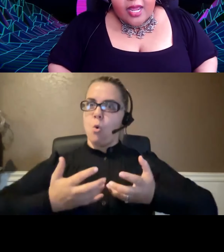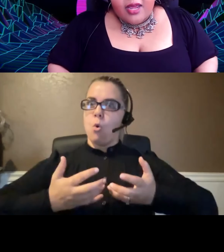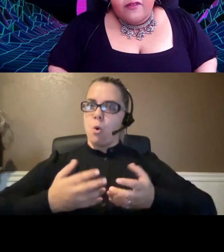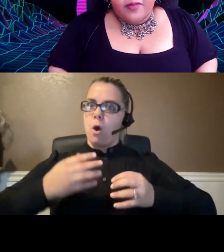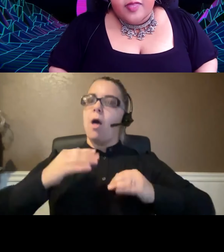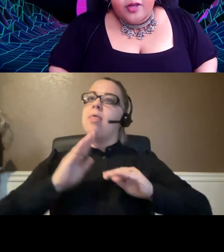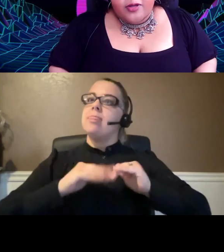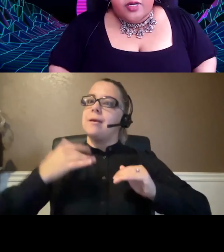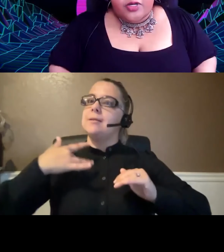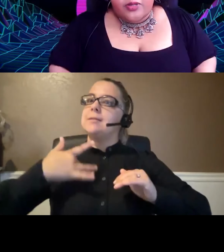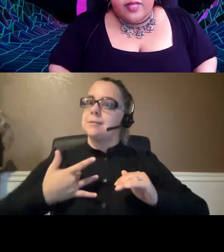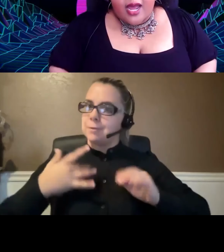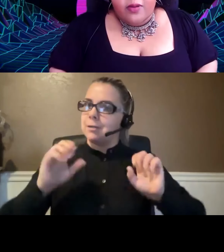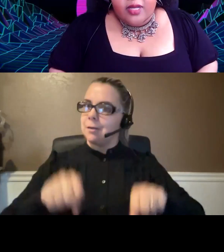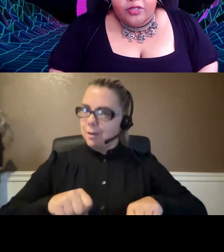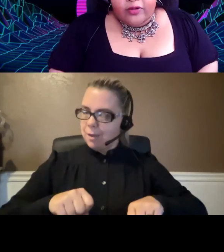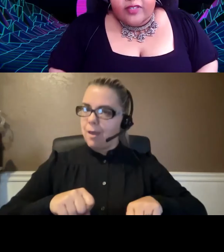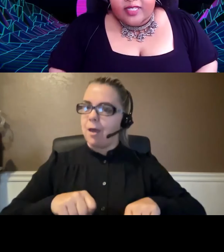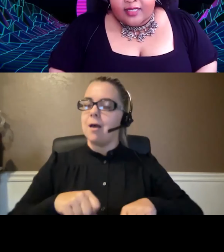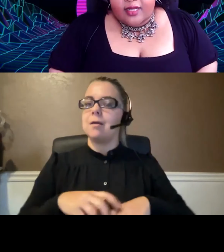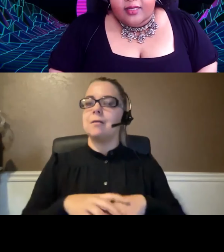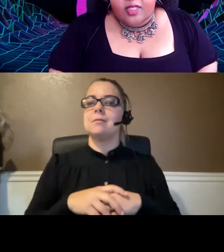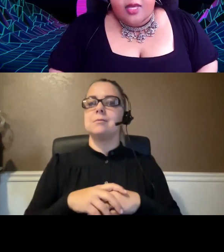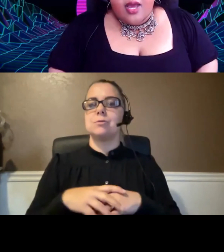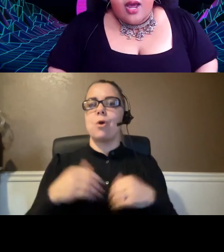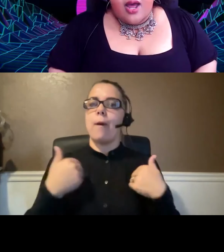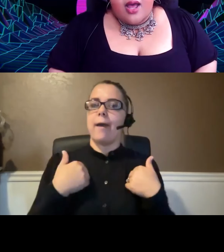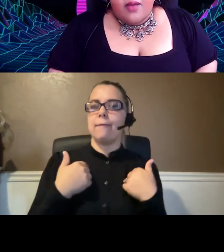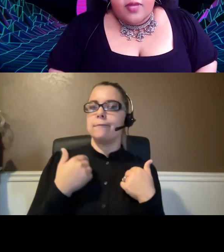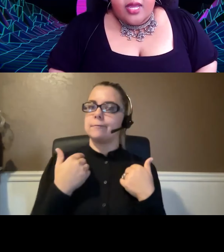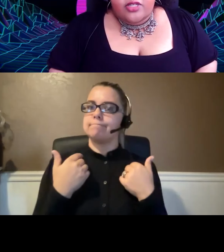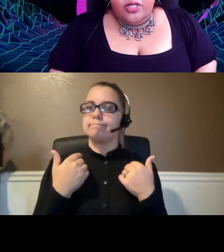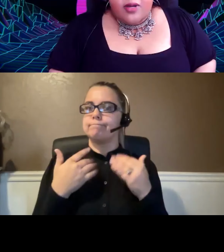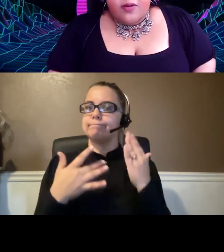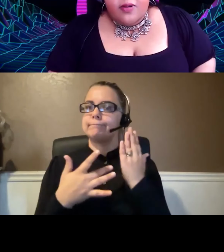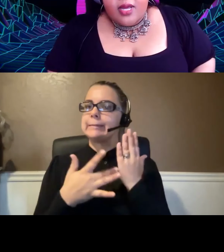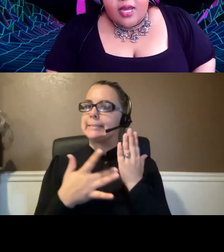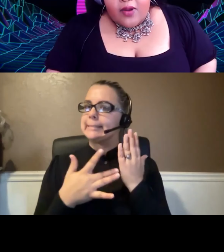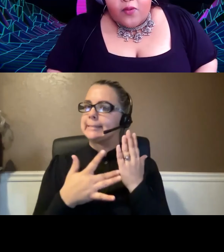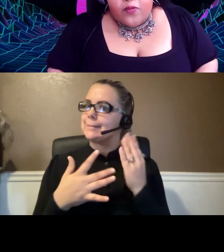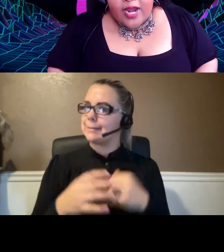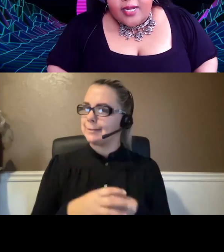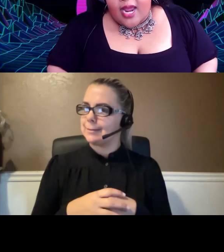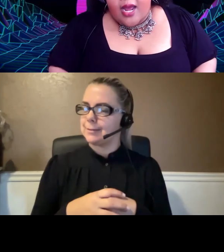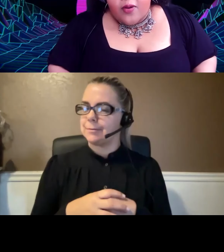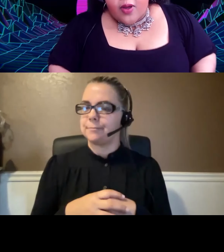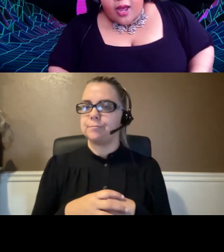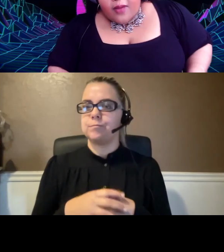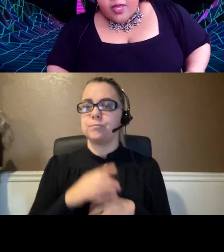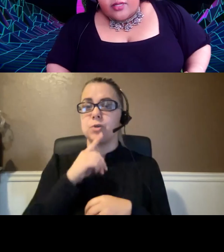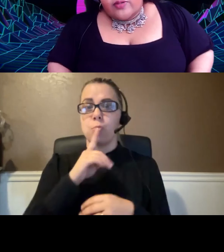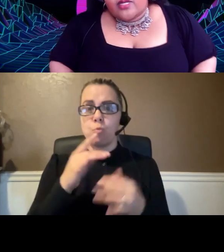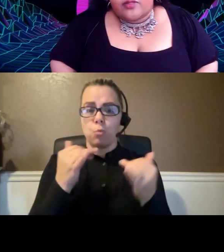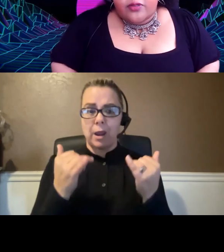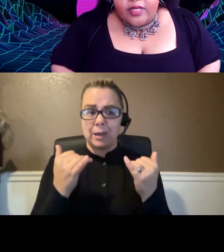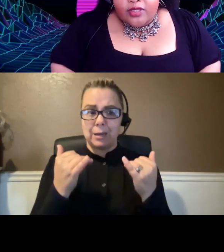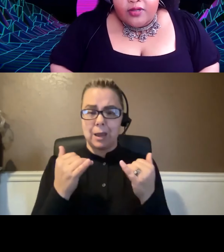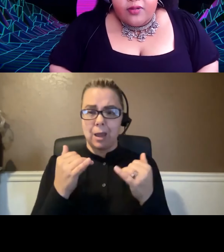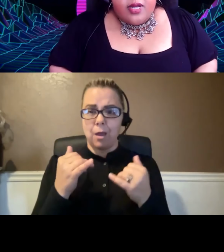heavier that they couldn't do with any sort of assistance. Right now, in 2022,